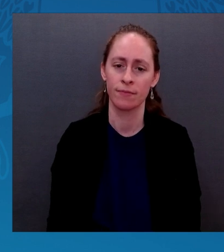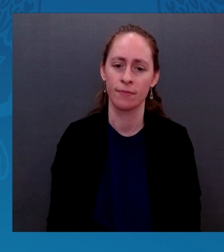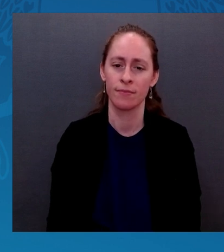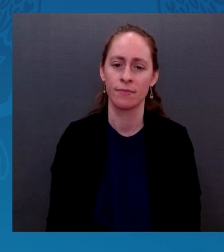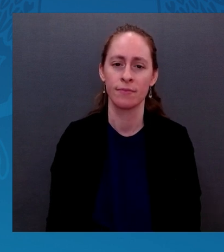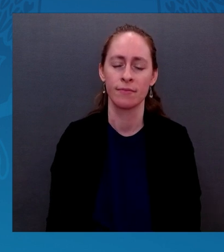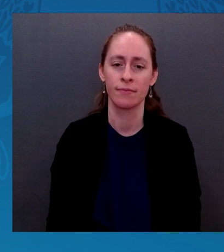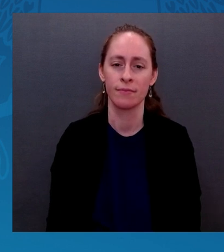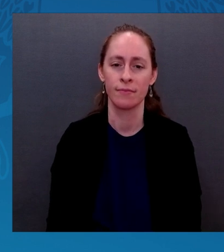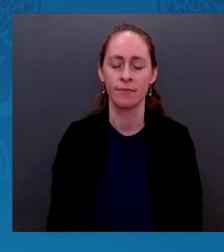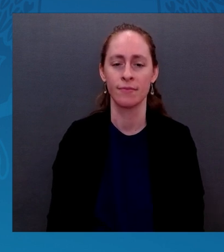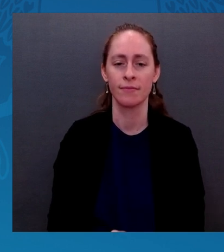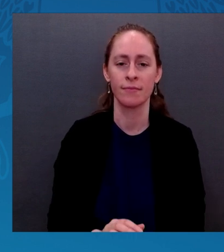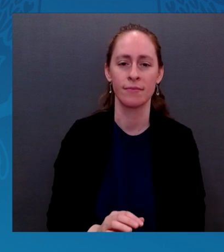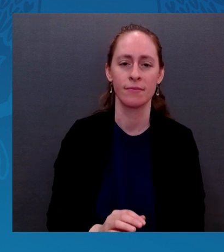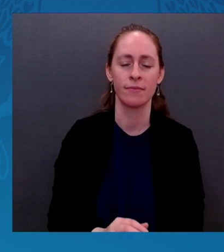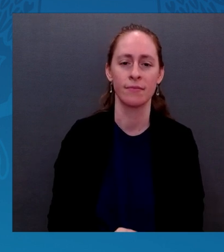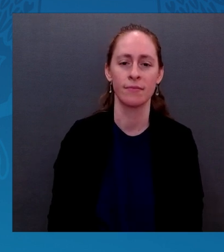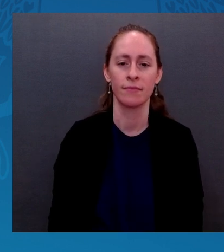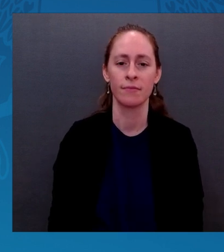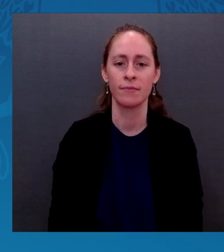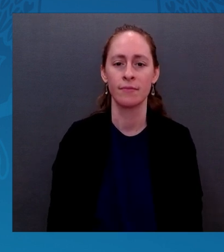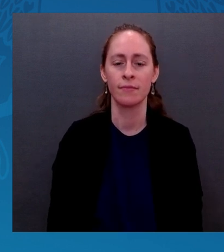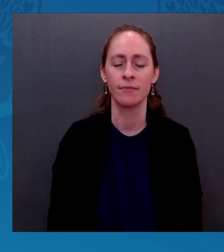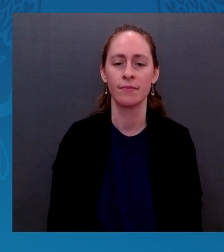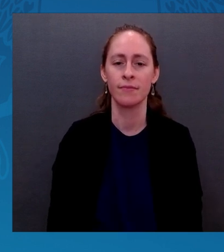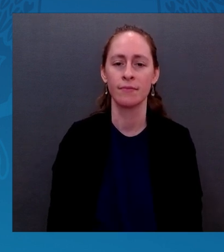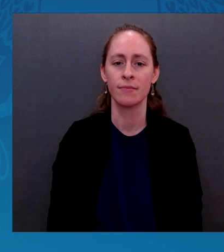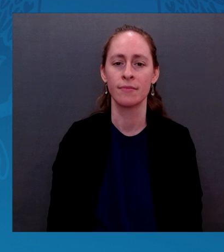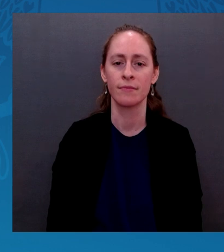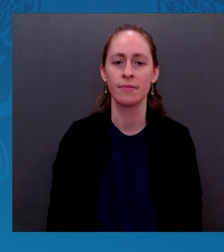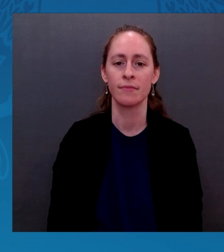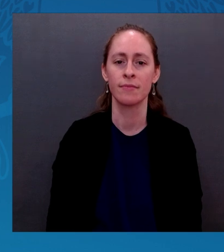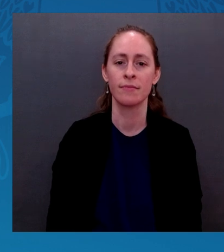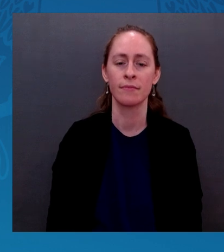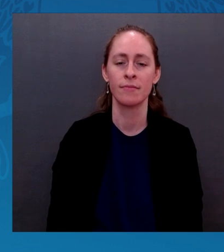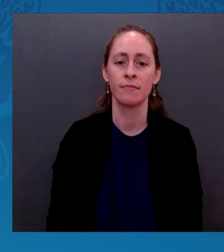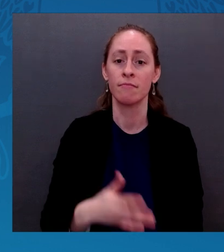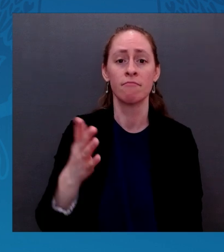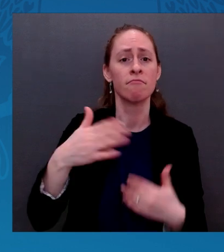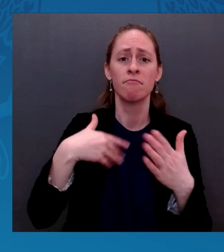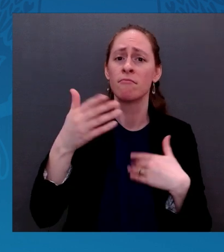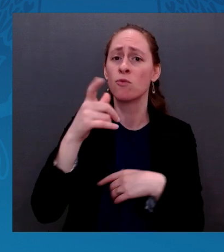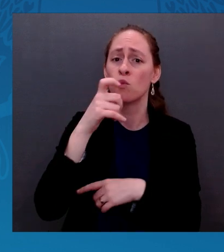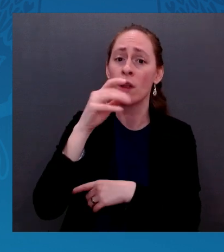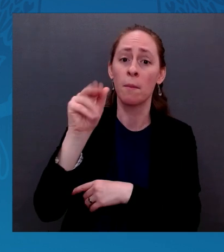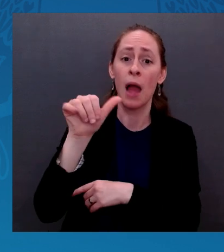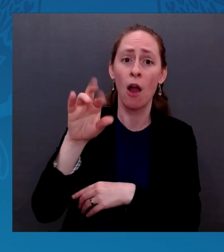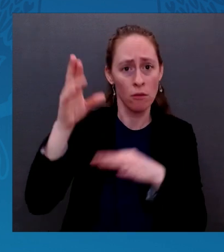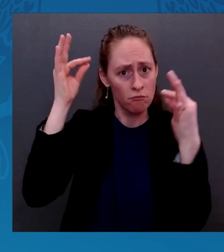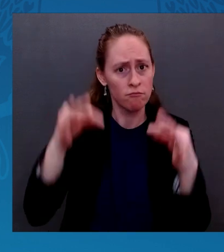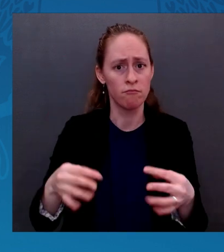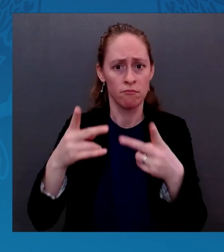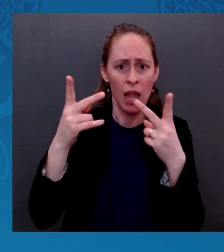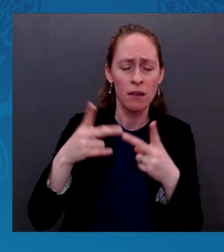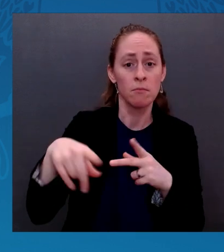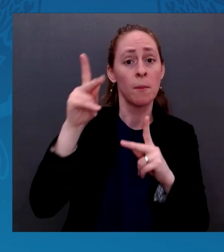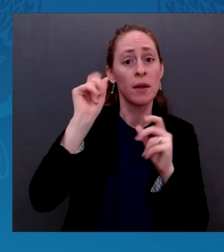to to ask the questions that are the details of life. Is this going to mess up my ability to get to school or get to the grocery store and get to church,